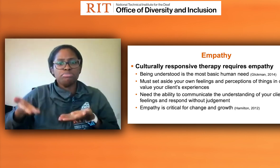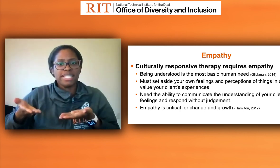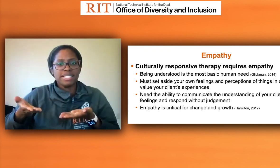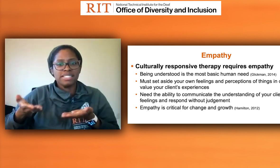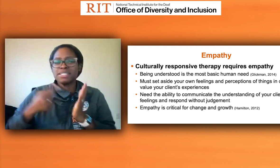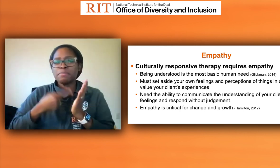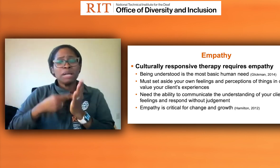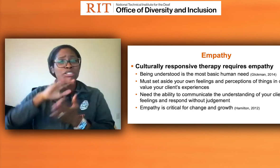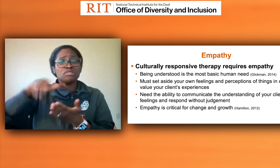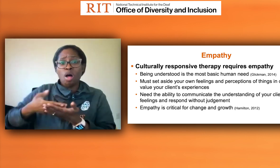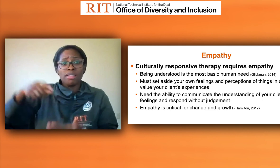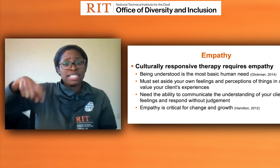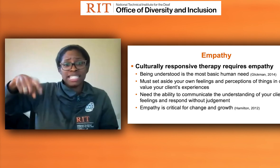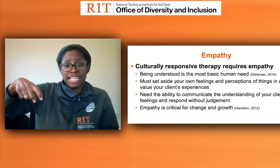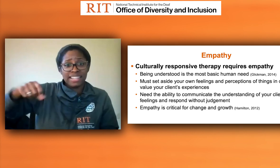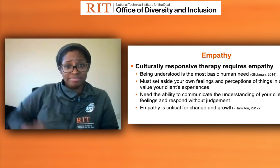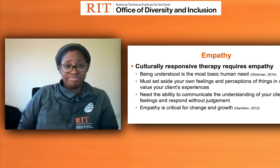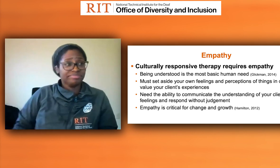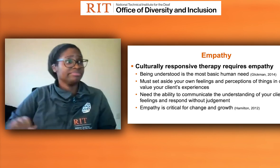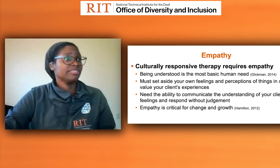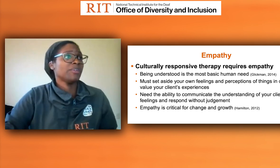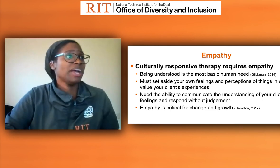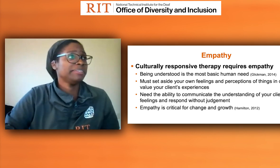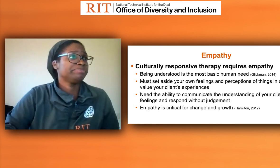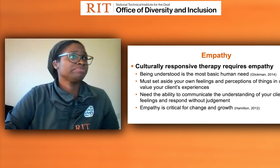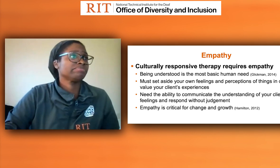But presence is powerful and sometimes, it's all one needs.